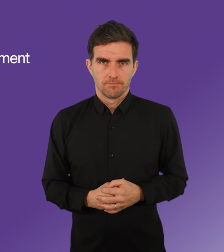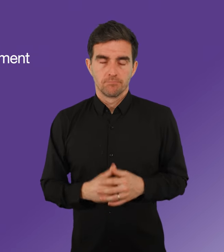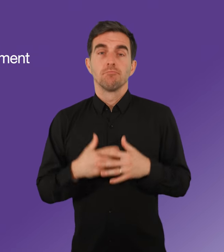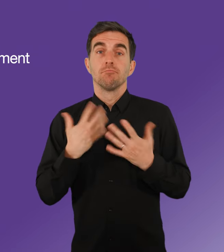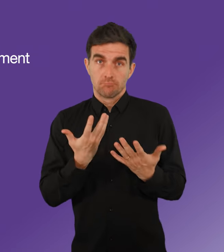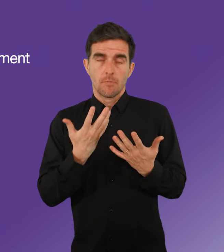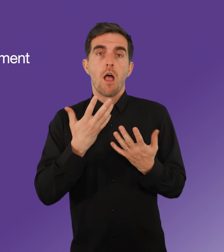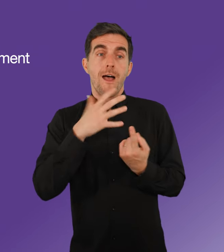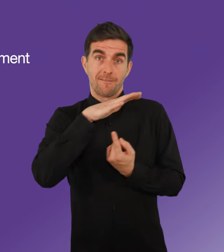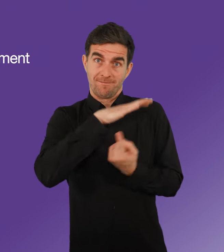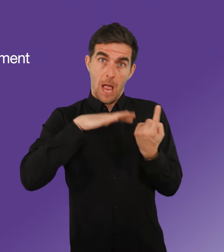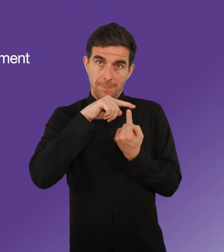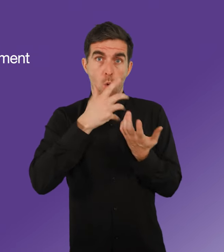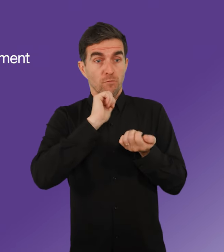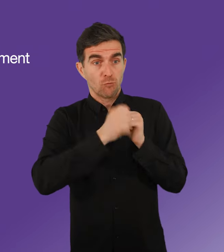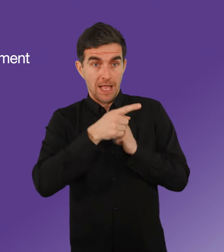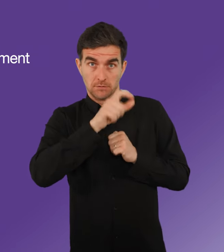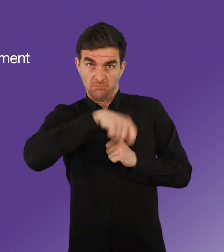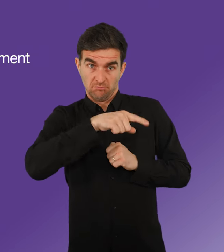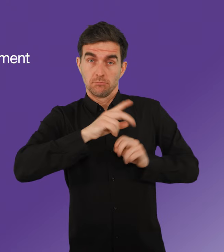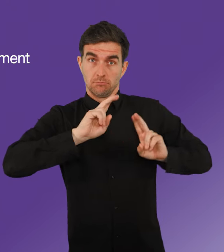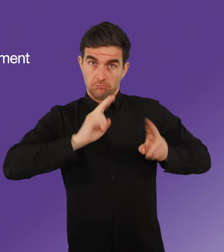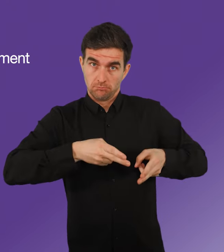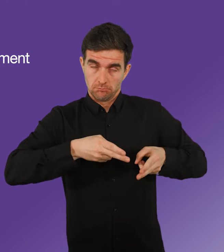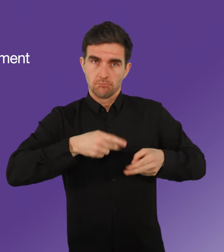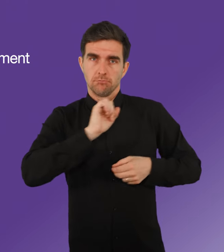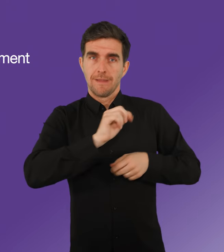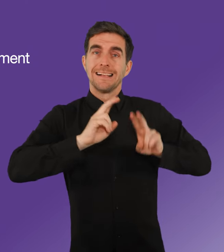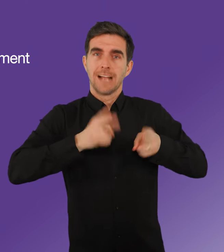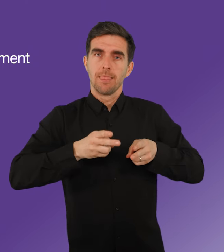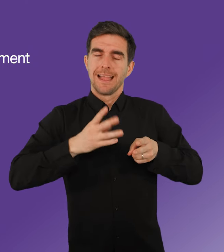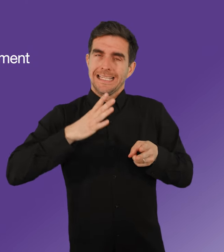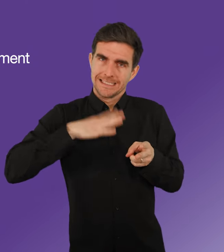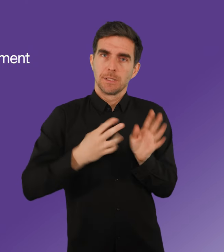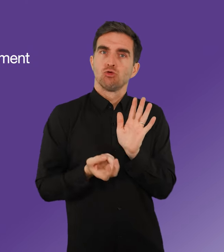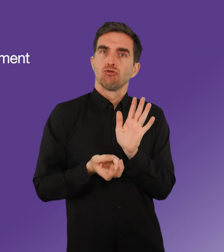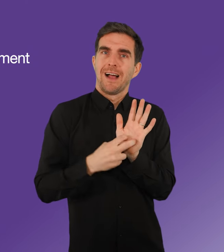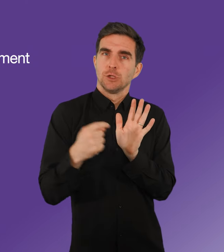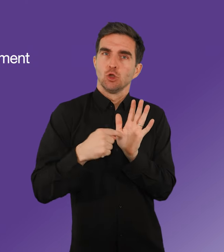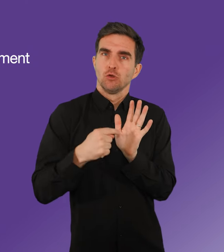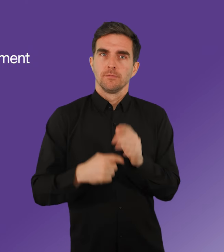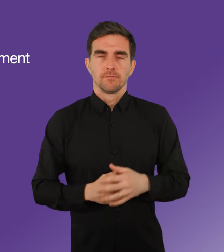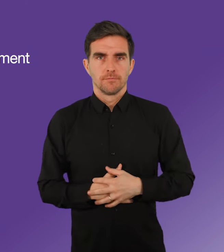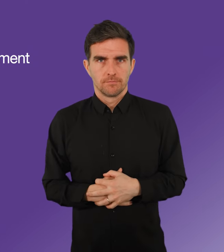When a family member or friend dies, their death needs to be registered.